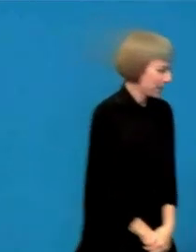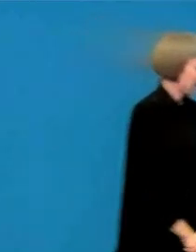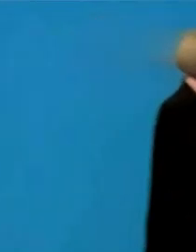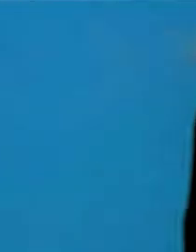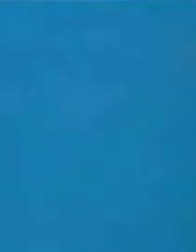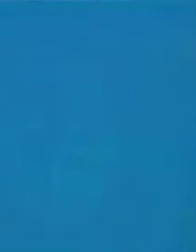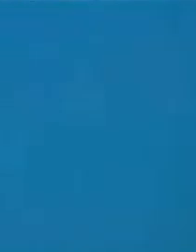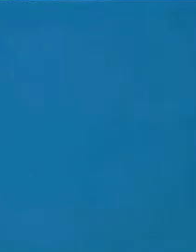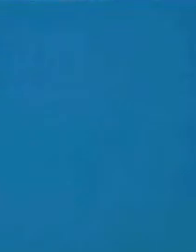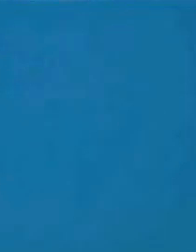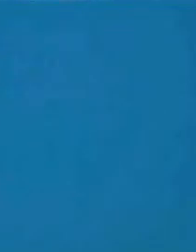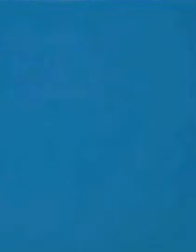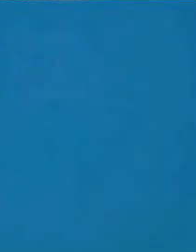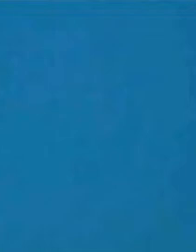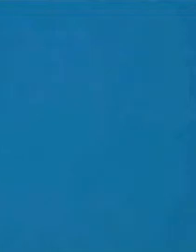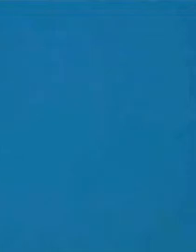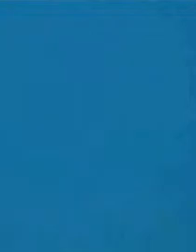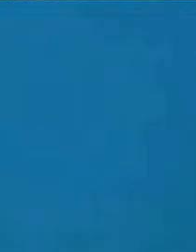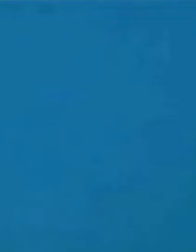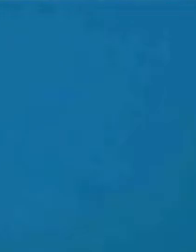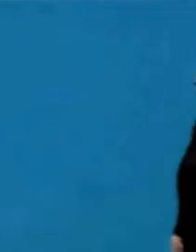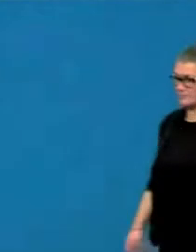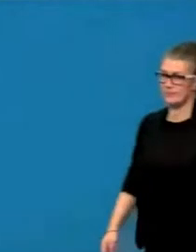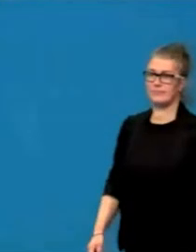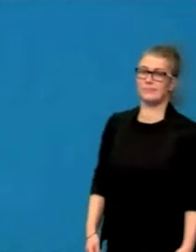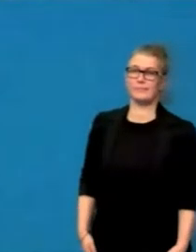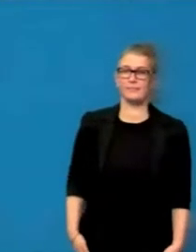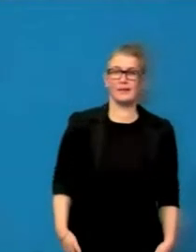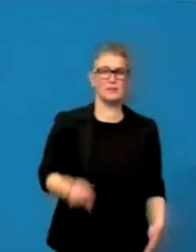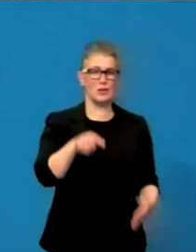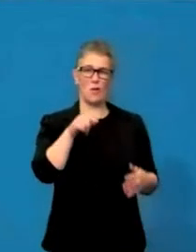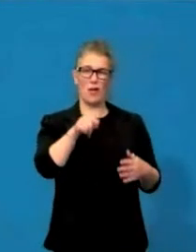That gets challenging sometimes because Tristan - over the last little period for